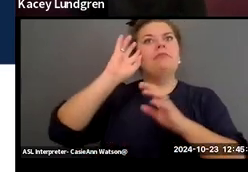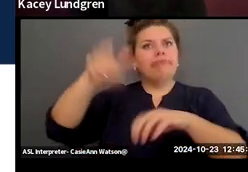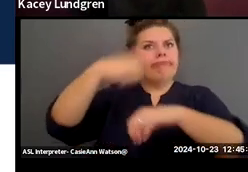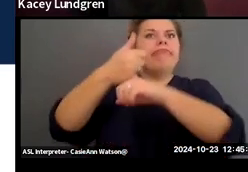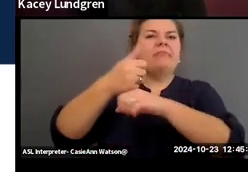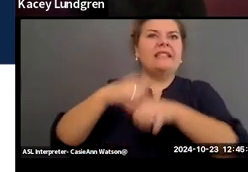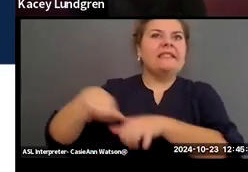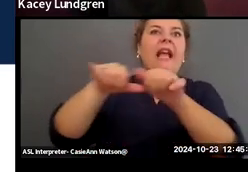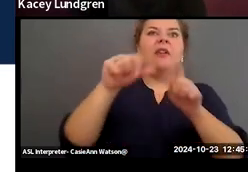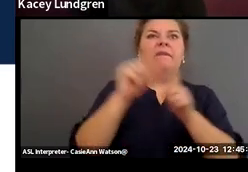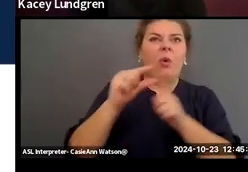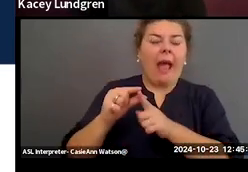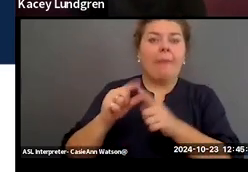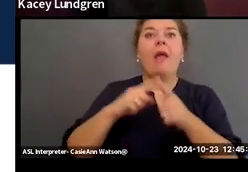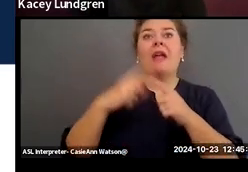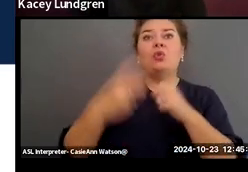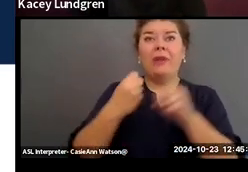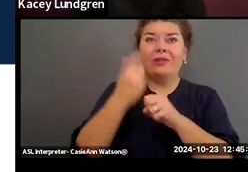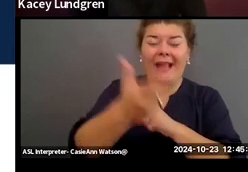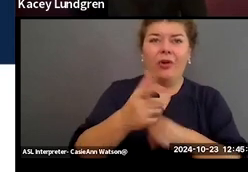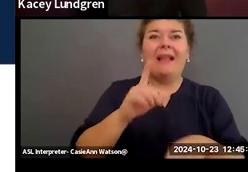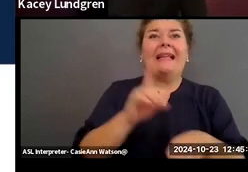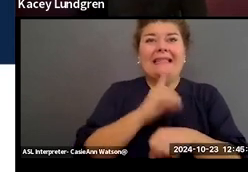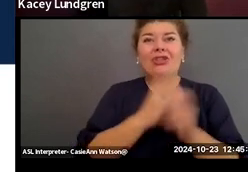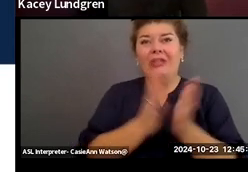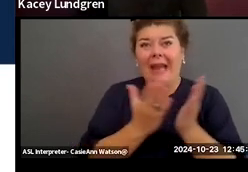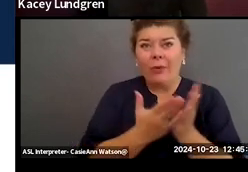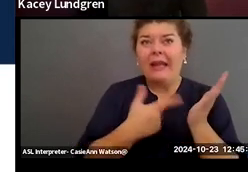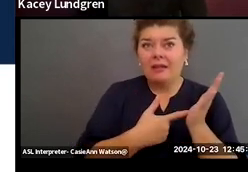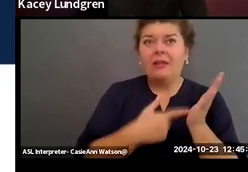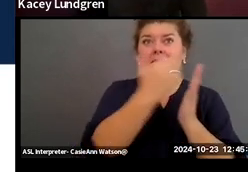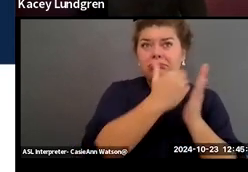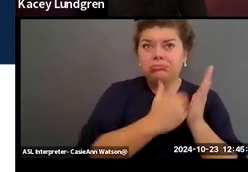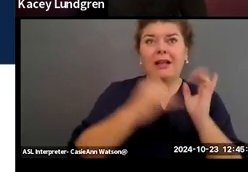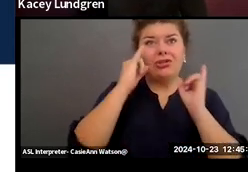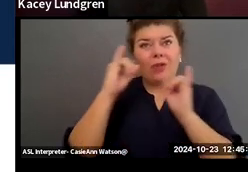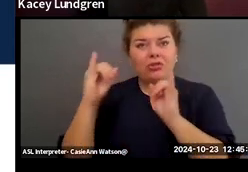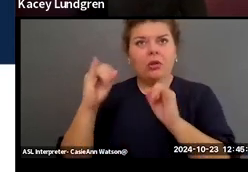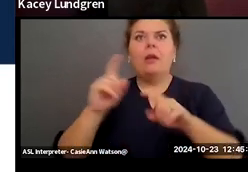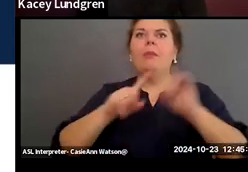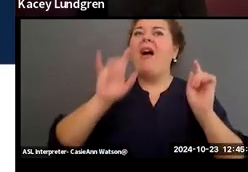and then two years later, a dictionary and instructional manual. The effort was a massive failure.